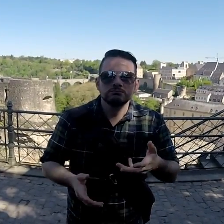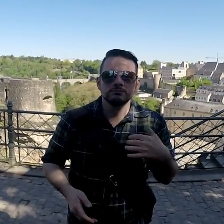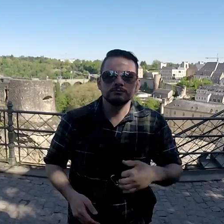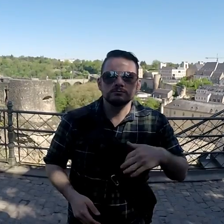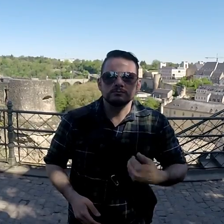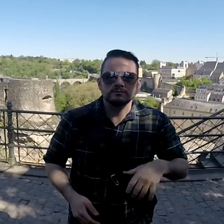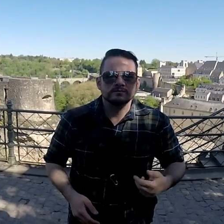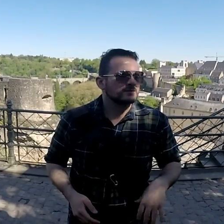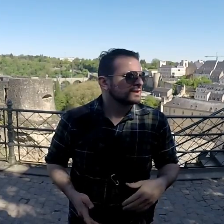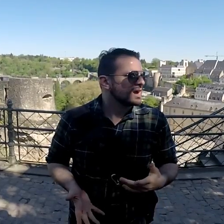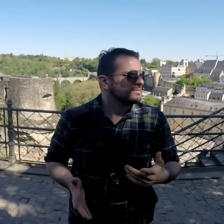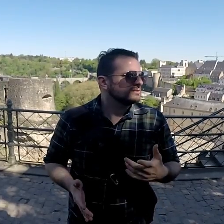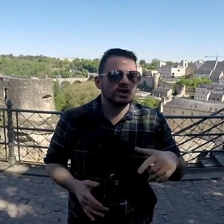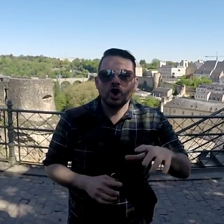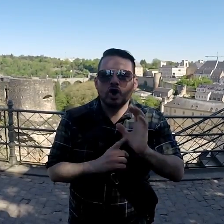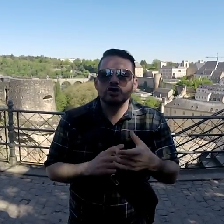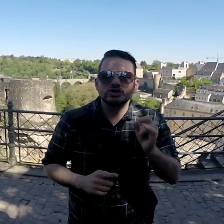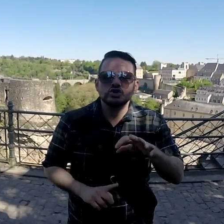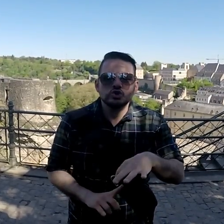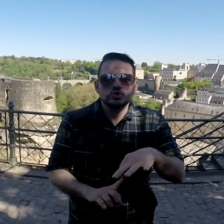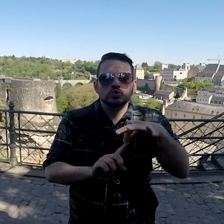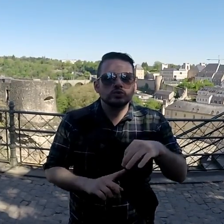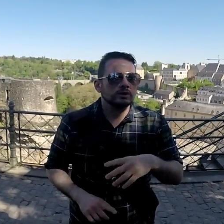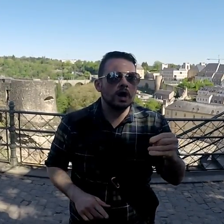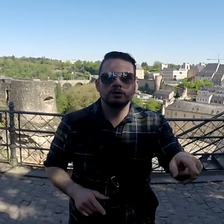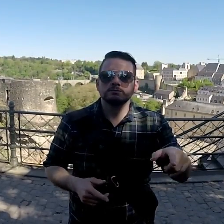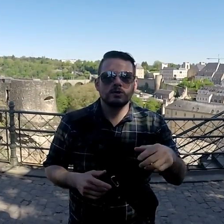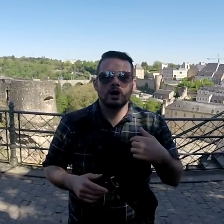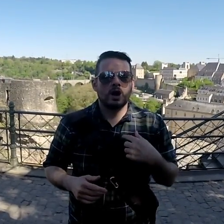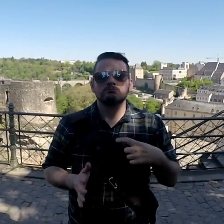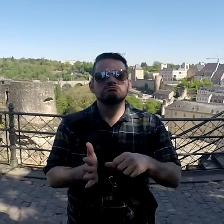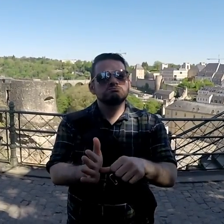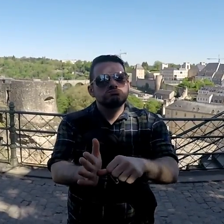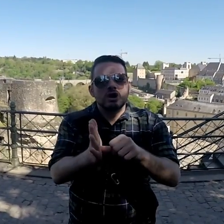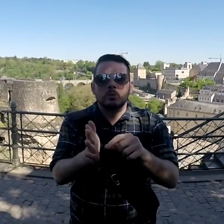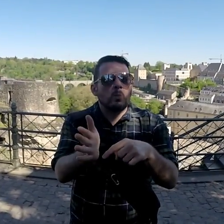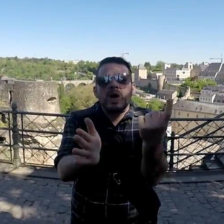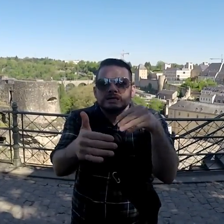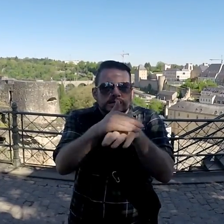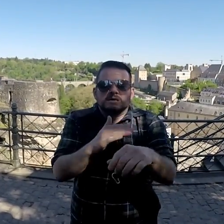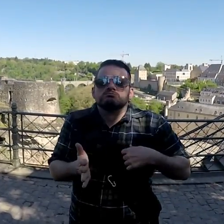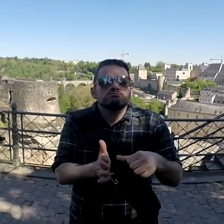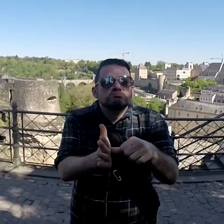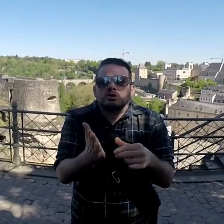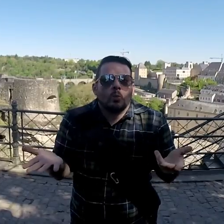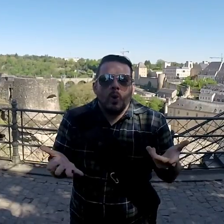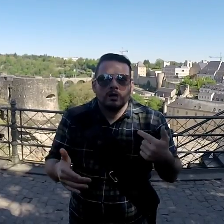We were interacting very well! The culture is amazingly unique! One thing I'm impressed when we came here.